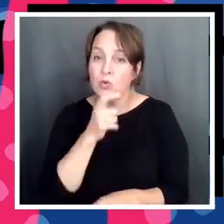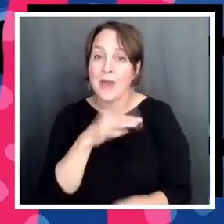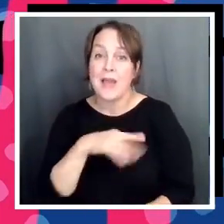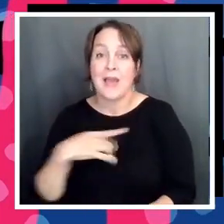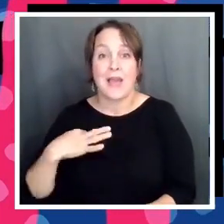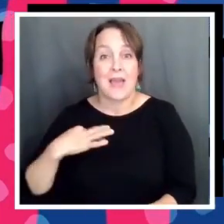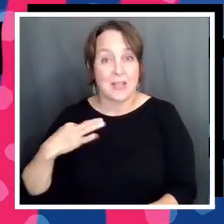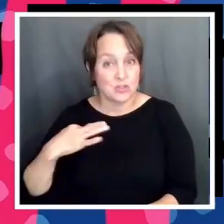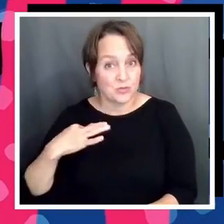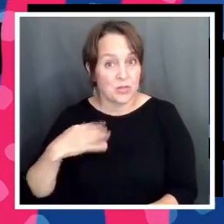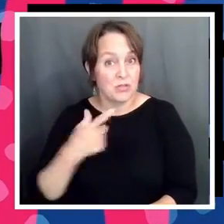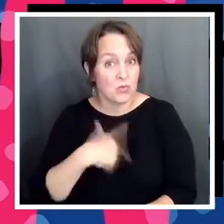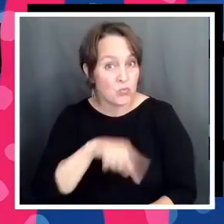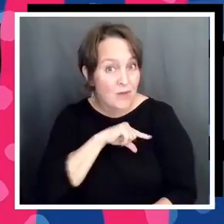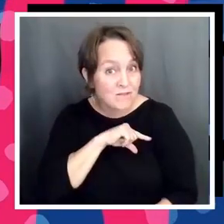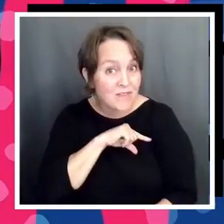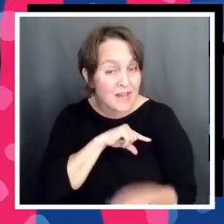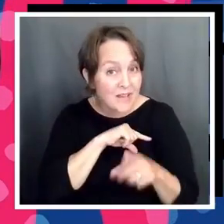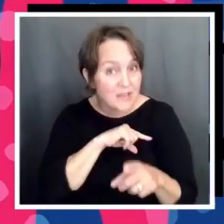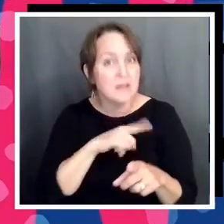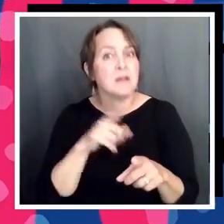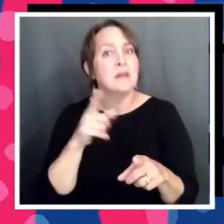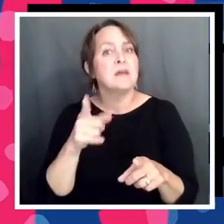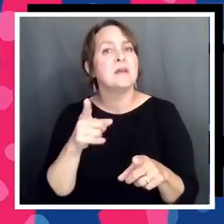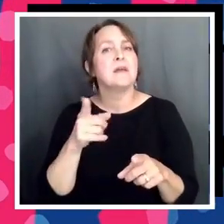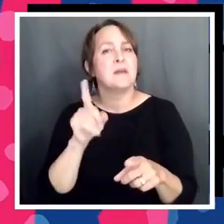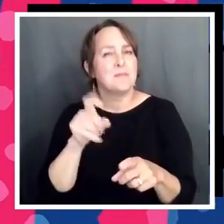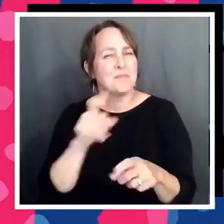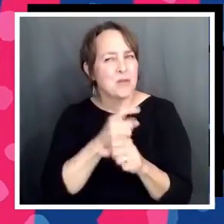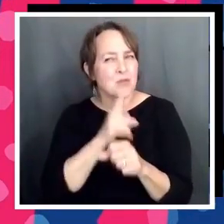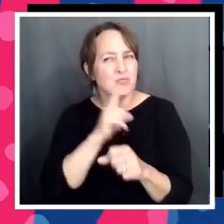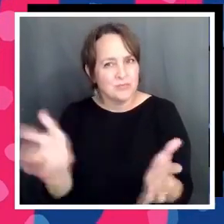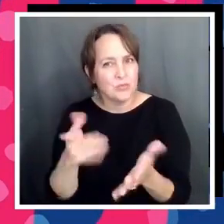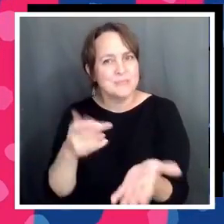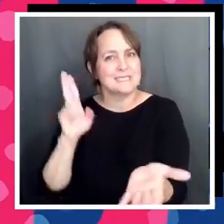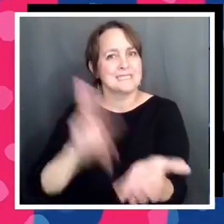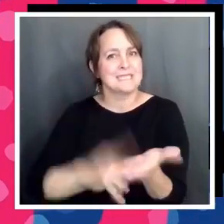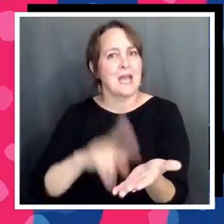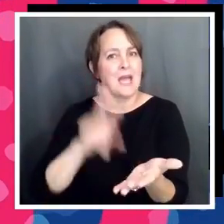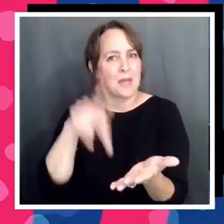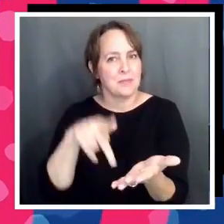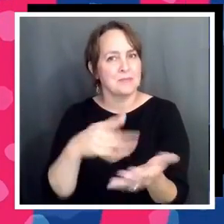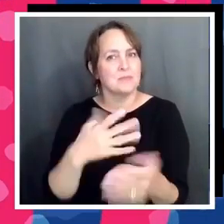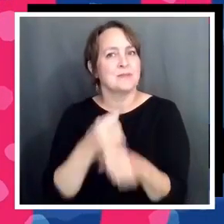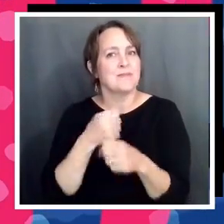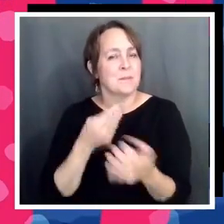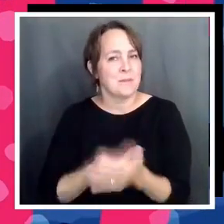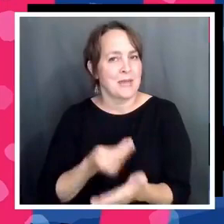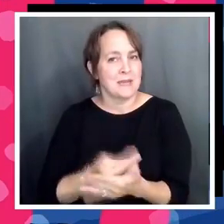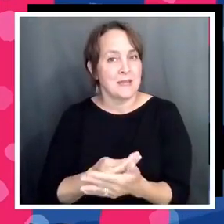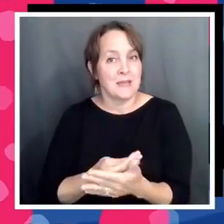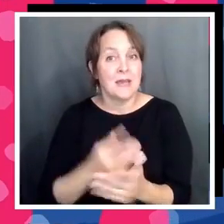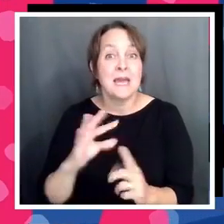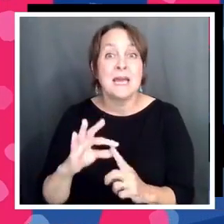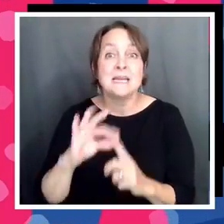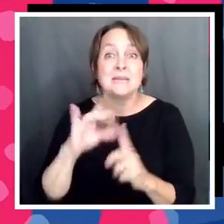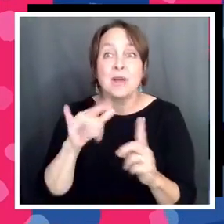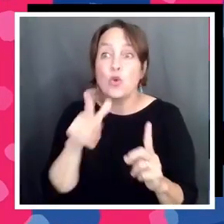WE NEED TO DO NOW. WE NEED TO MAKE SURE THAT EVERY